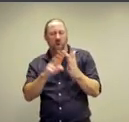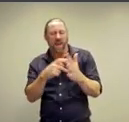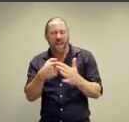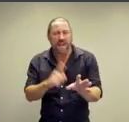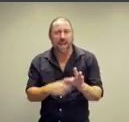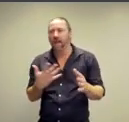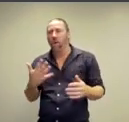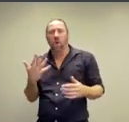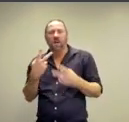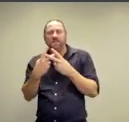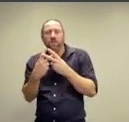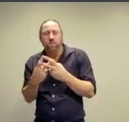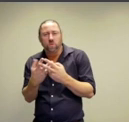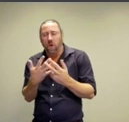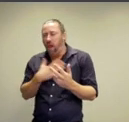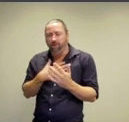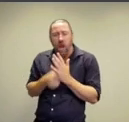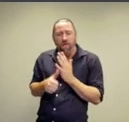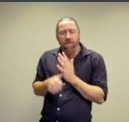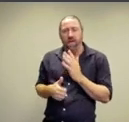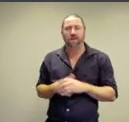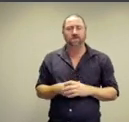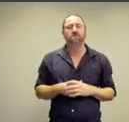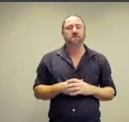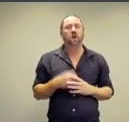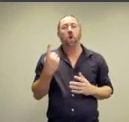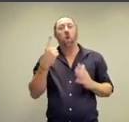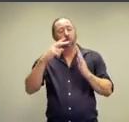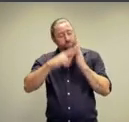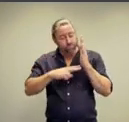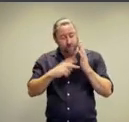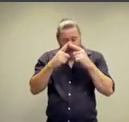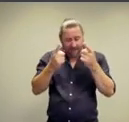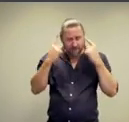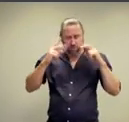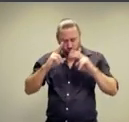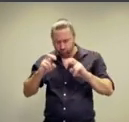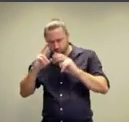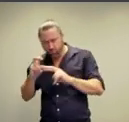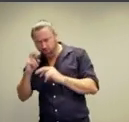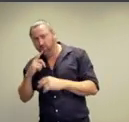leather fetishism. Now, just to be clear and a lot of academic writing,